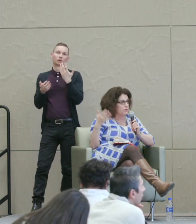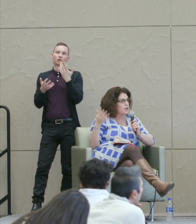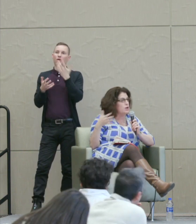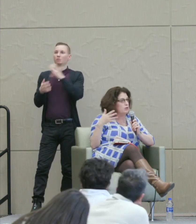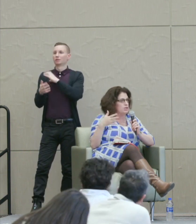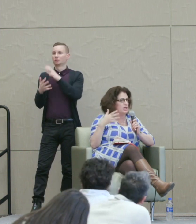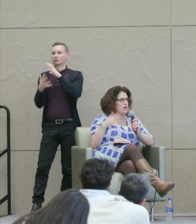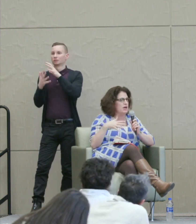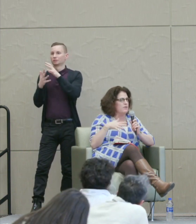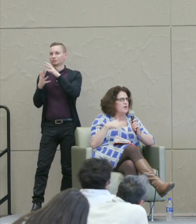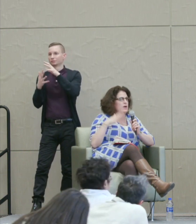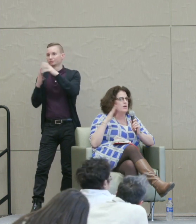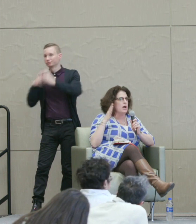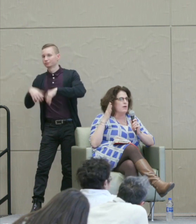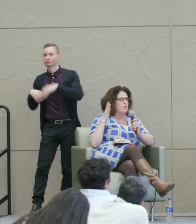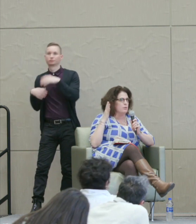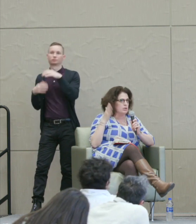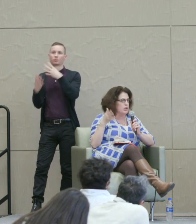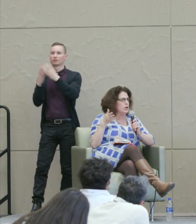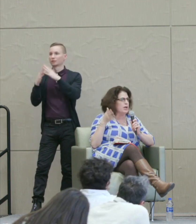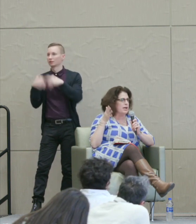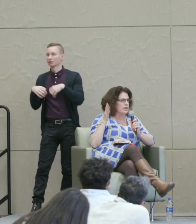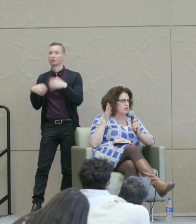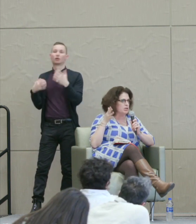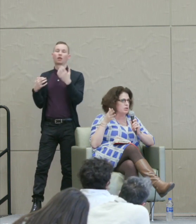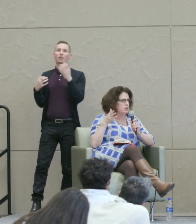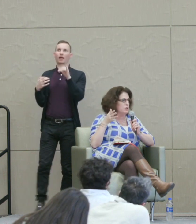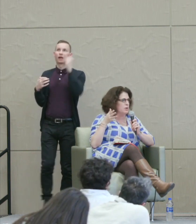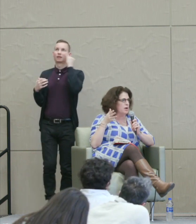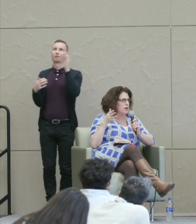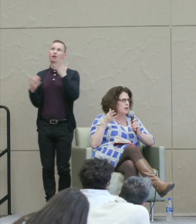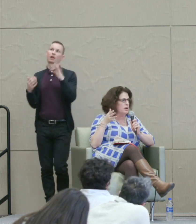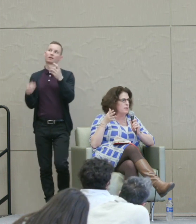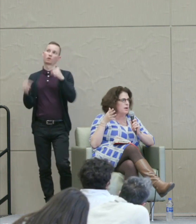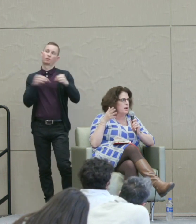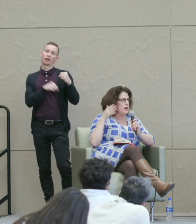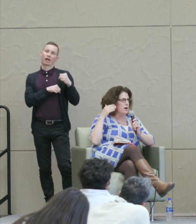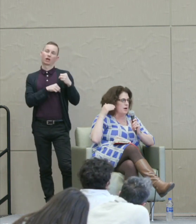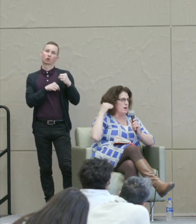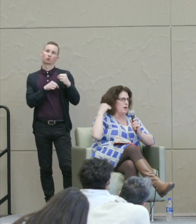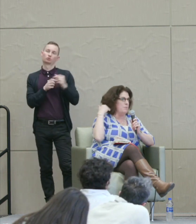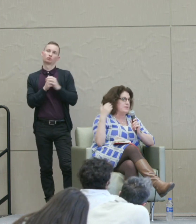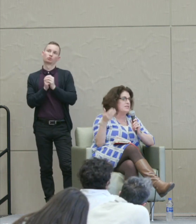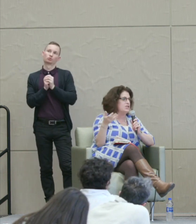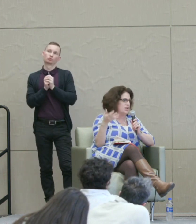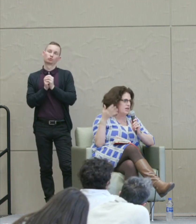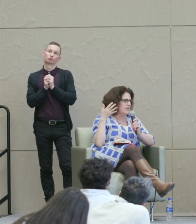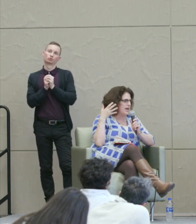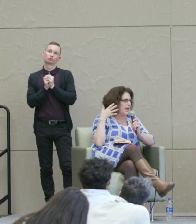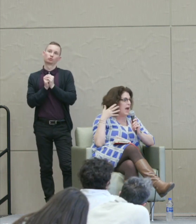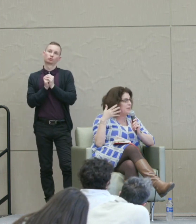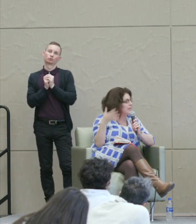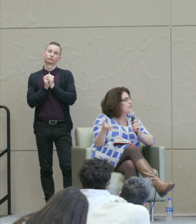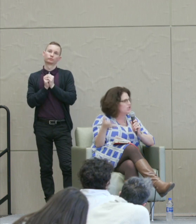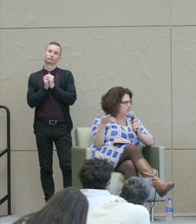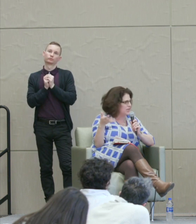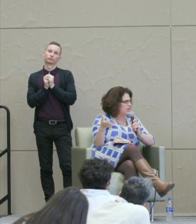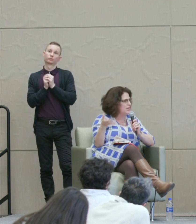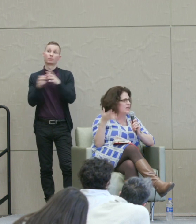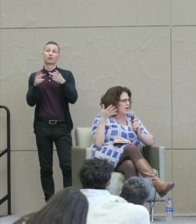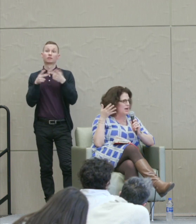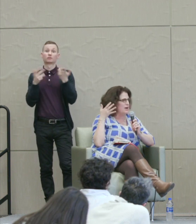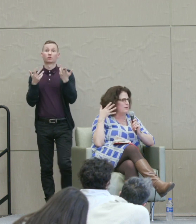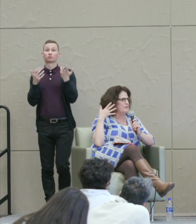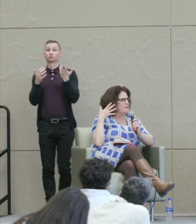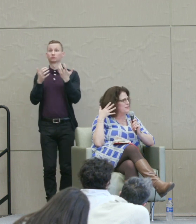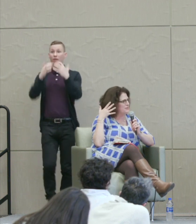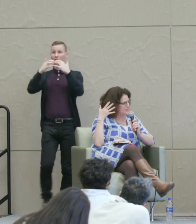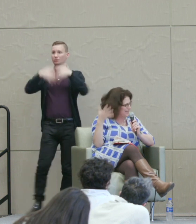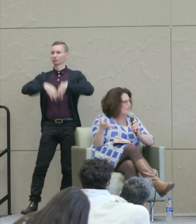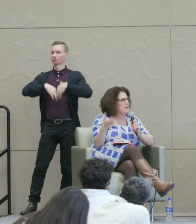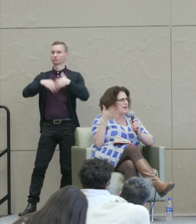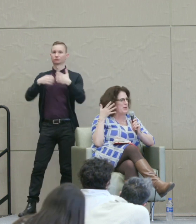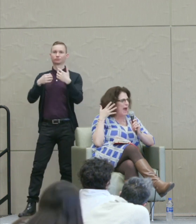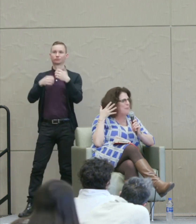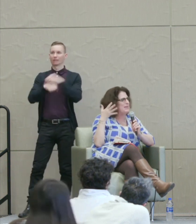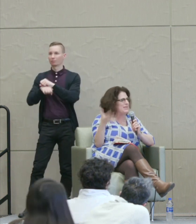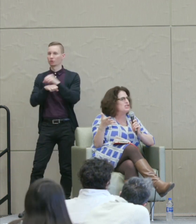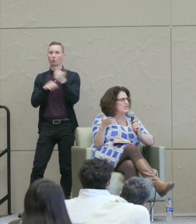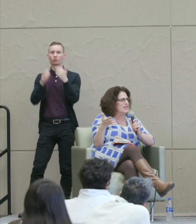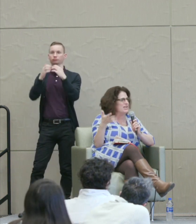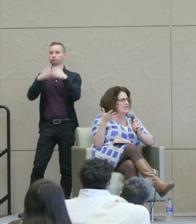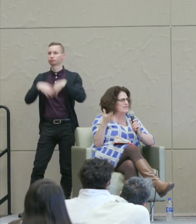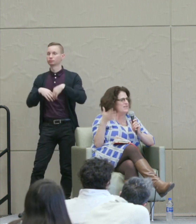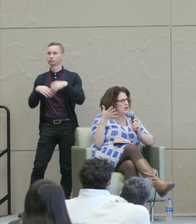Sort of a notion of returning to a position that abolish of slavery or abolition is the